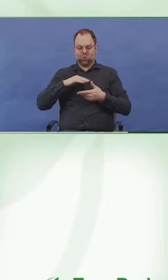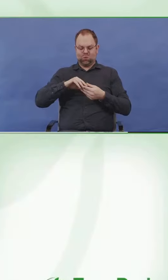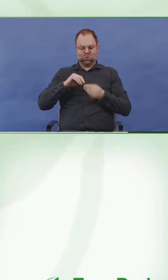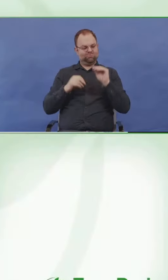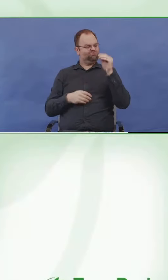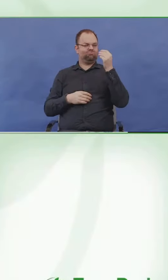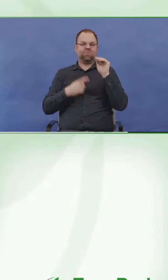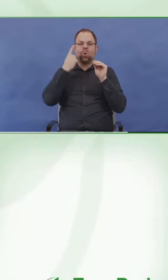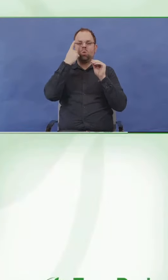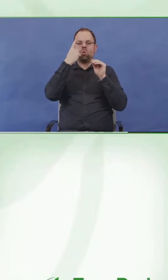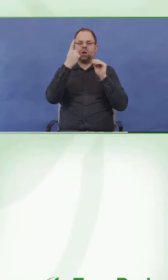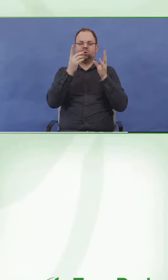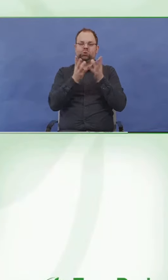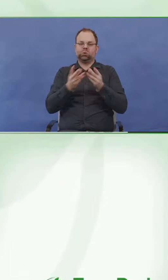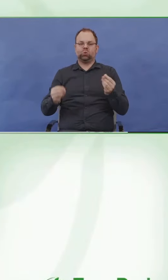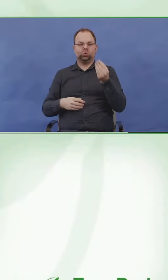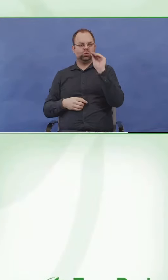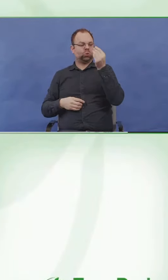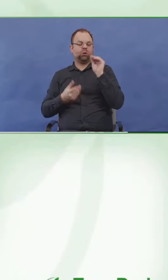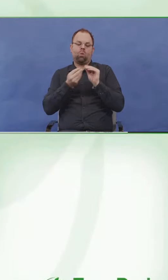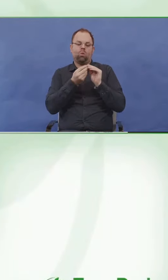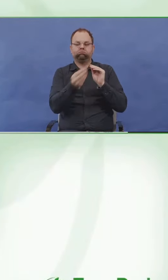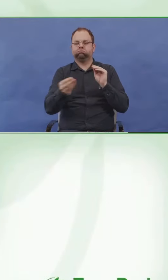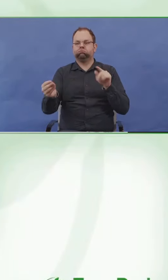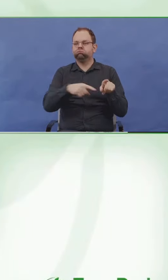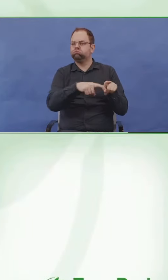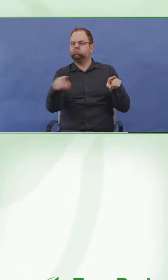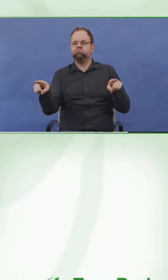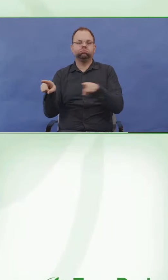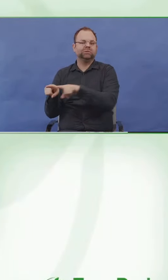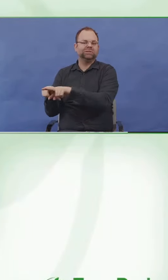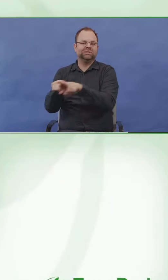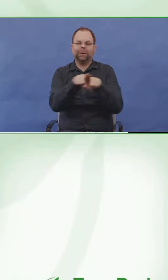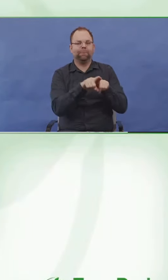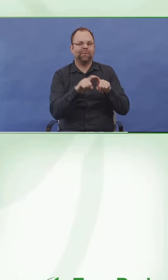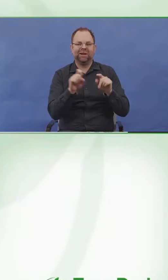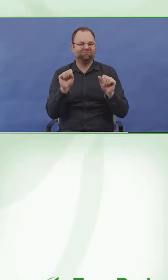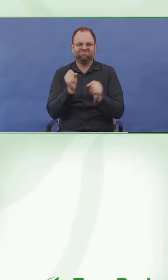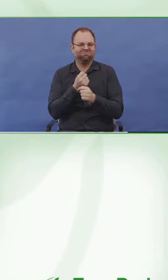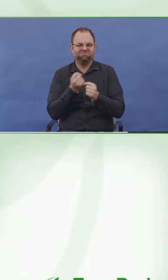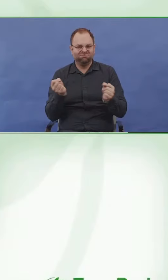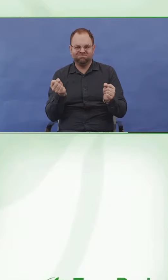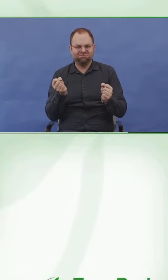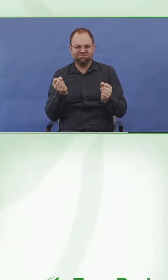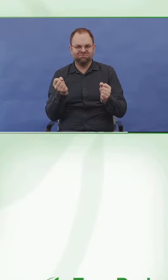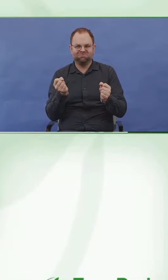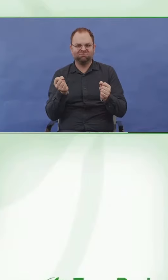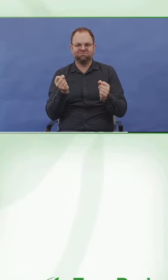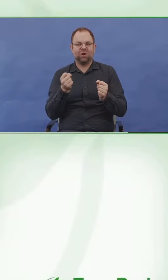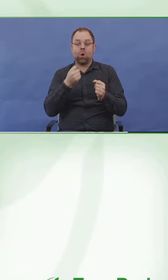families or service providers, what can I do, what can I need to do to